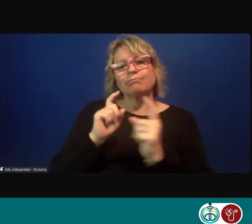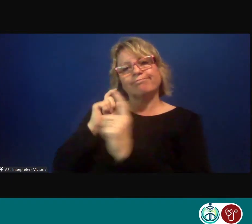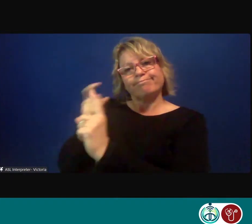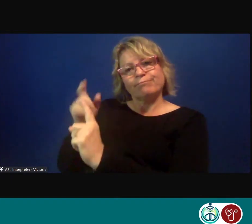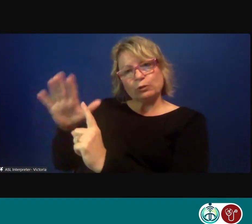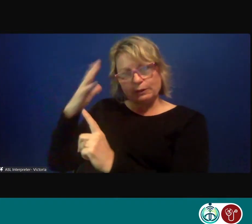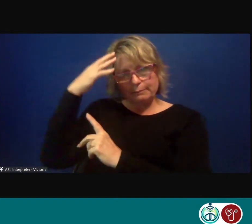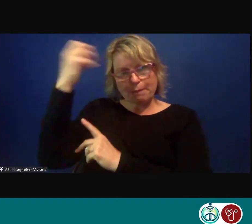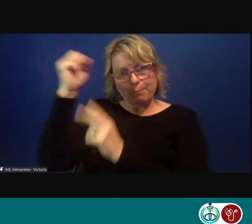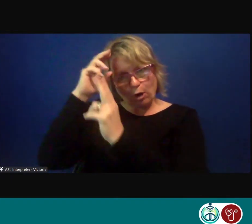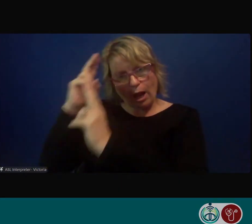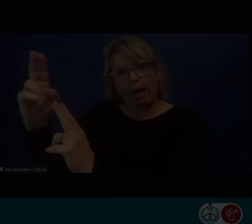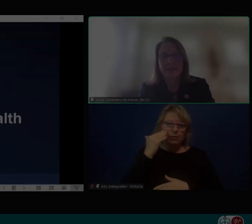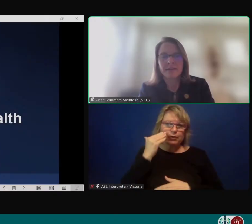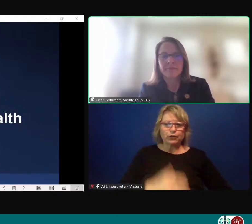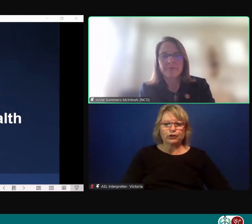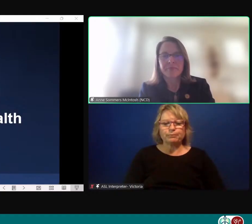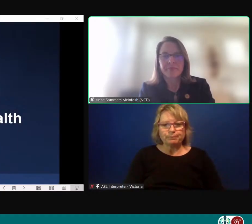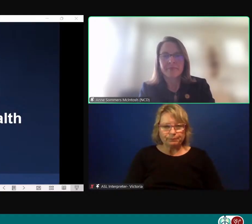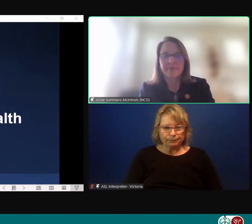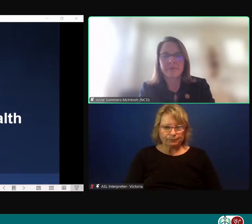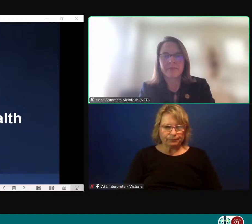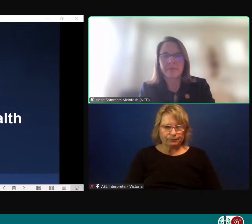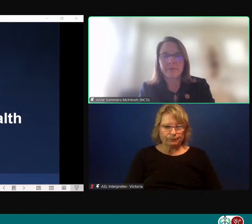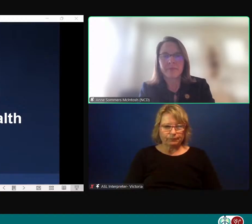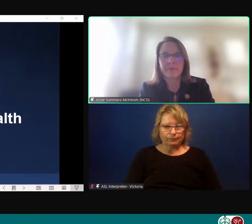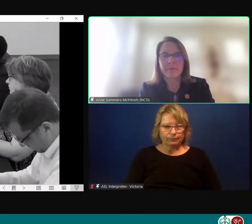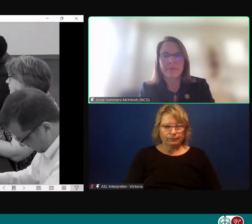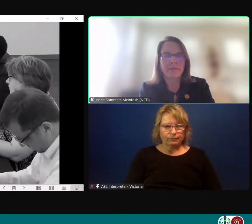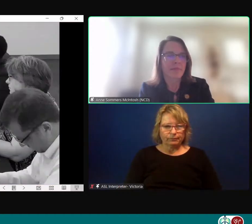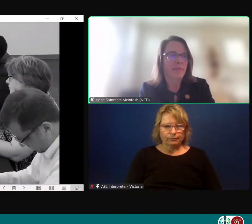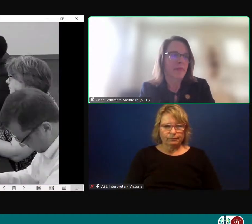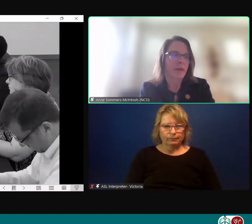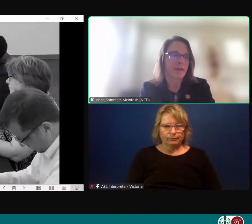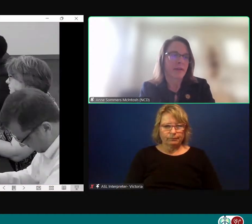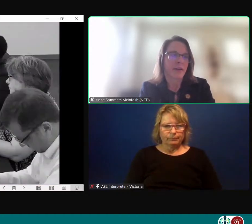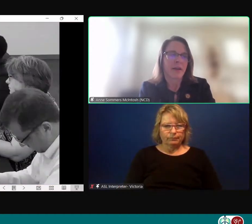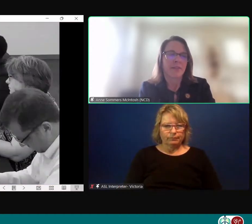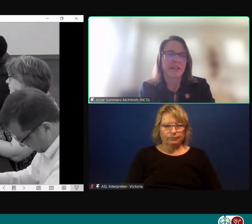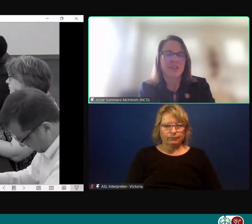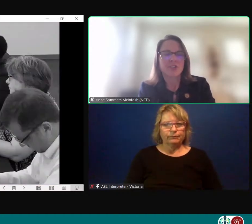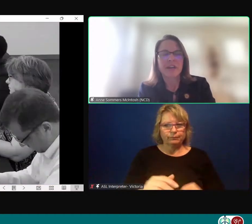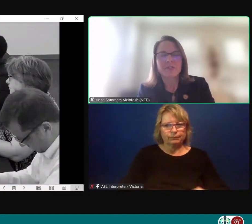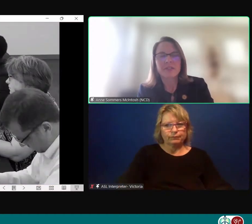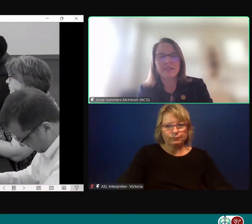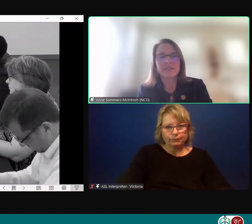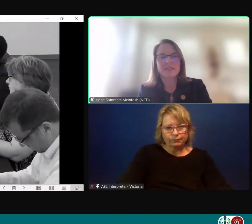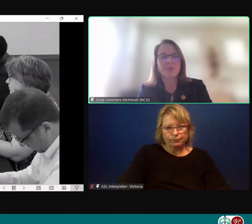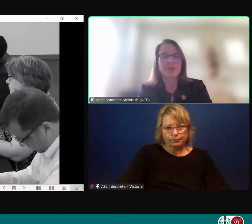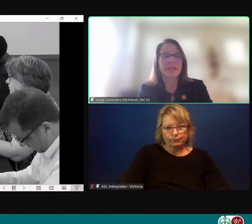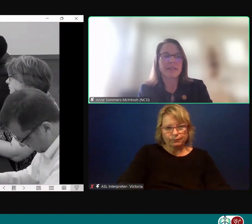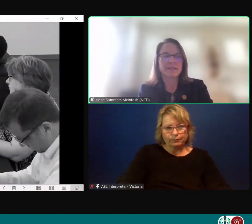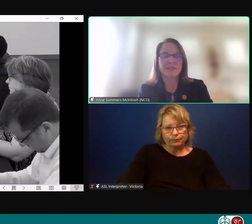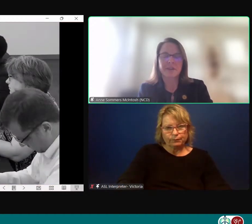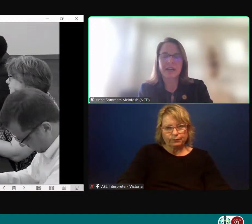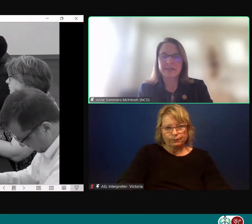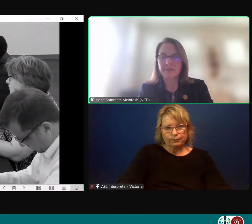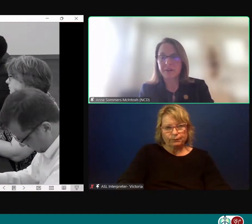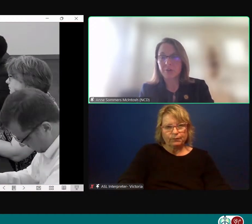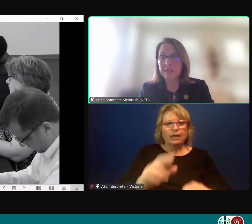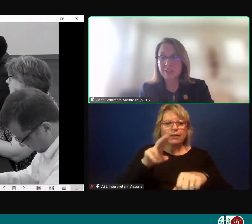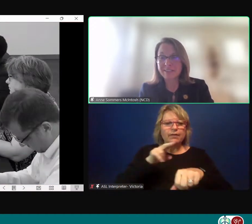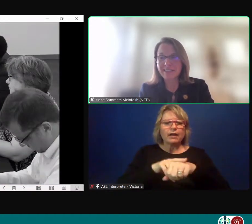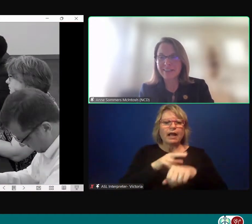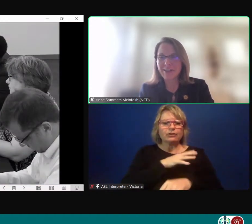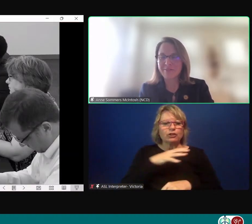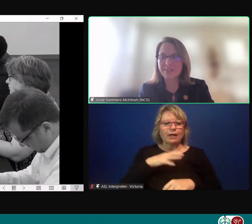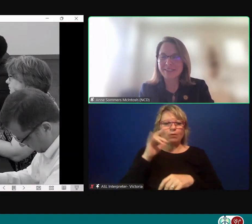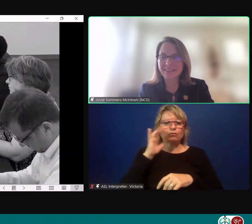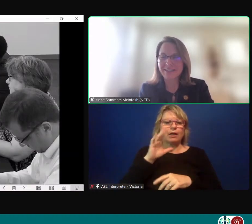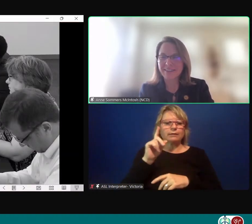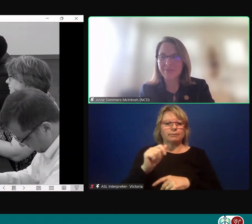honor. The National Council on Disability is, in fact, a federal agency. A lot of